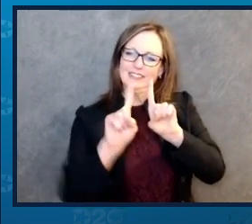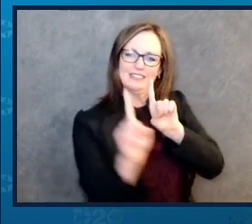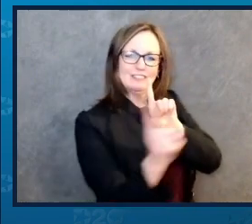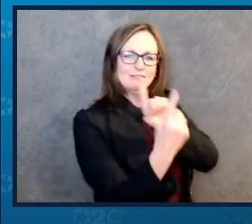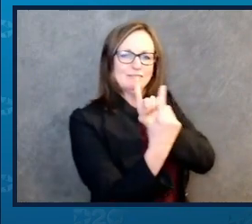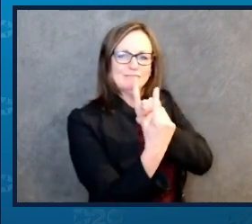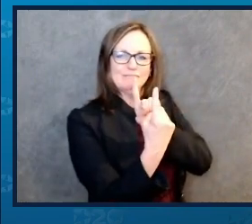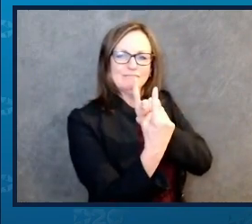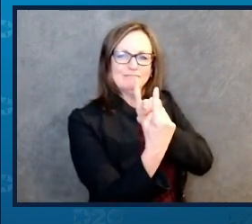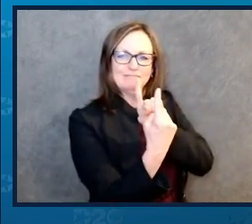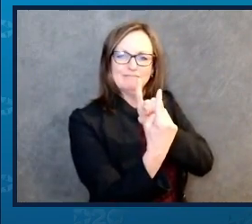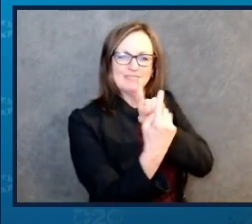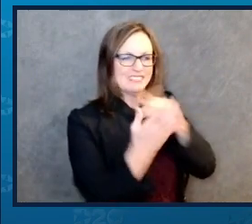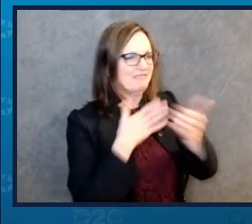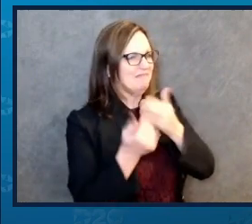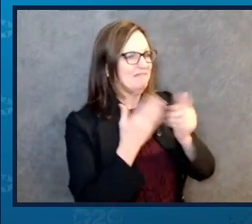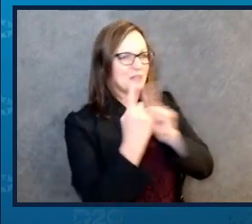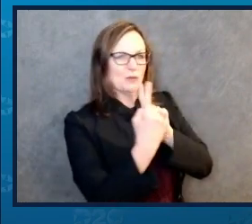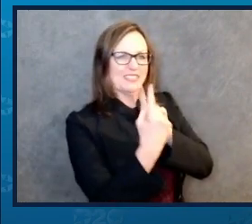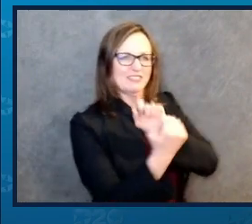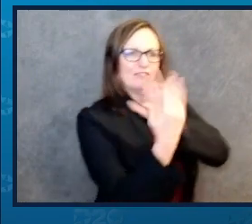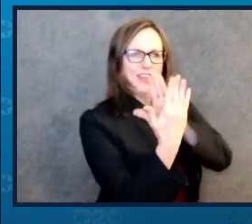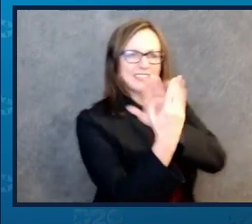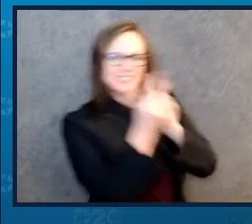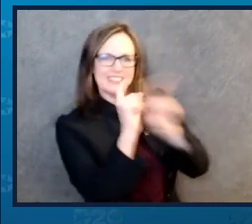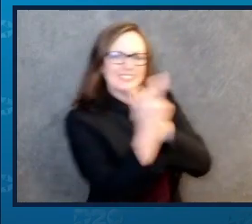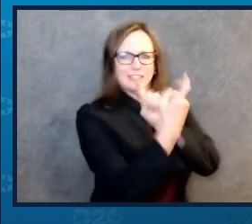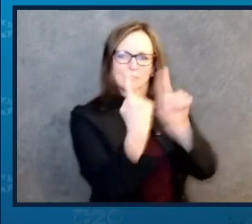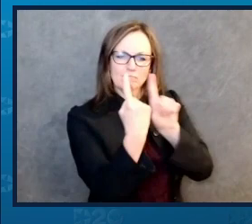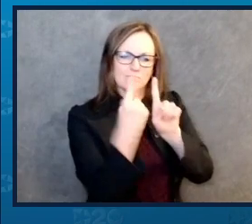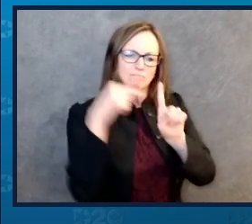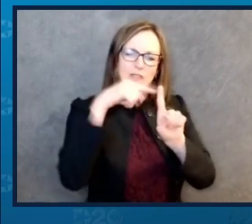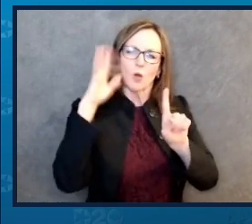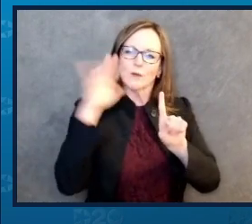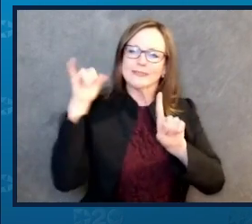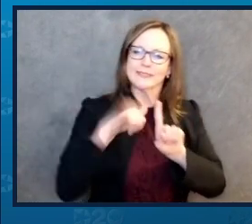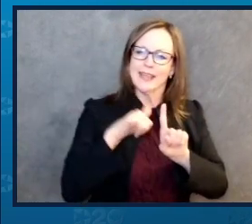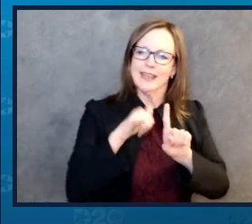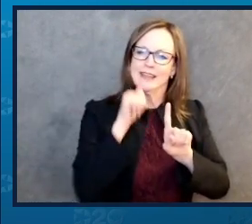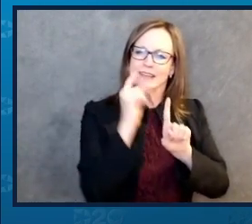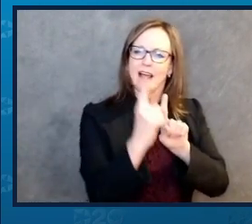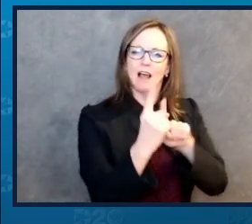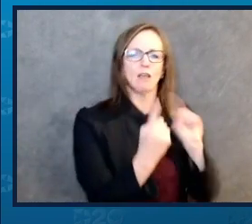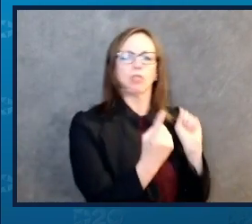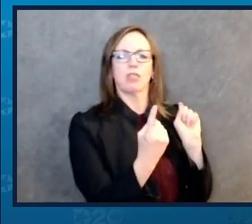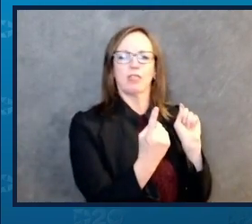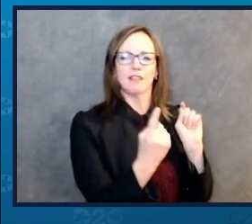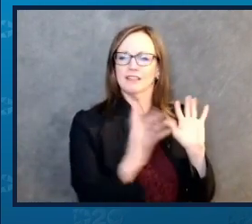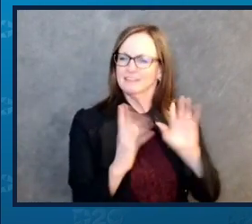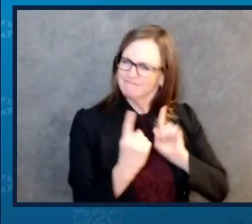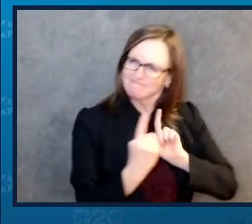RIGHT NOW WE HAVE A PRESIDENT WHO TURNS OUR TRAGEDIES INTO